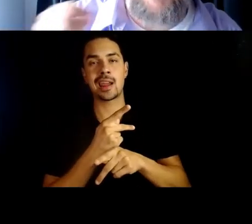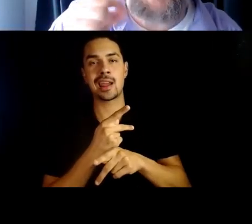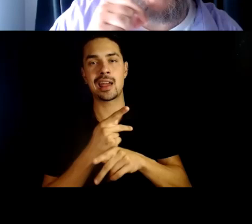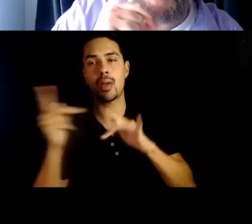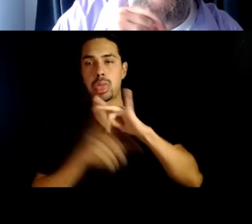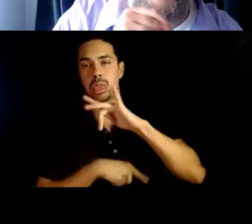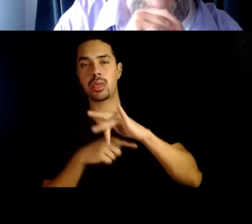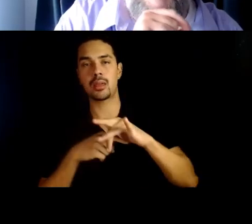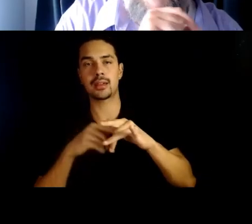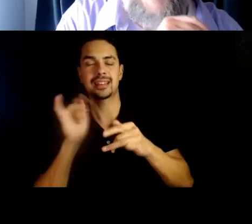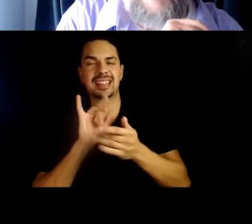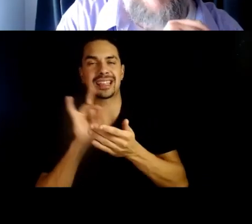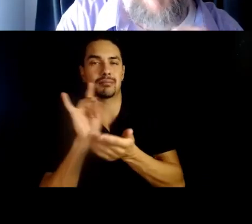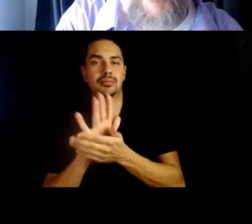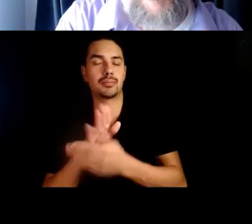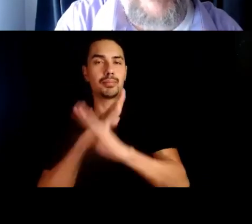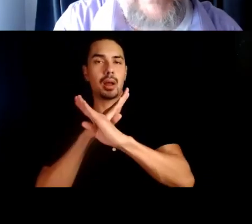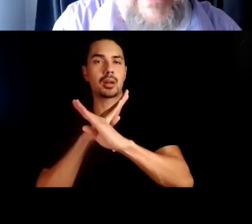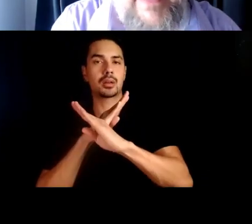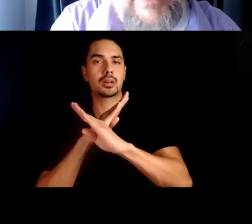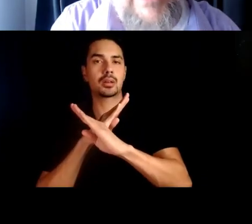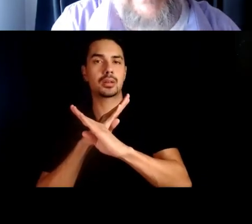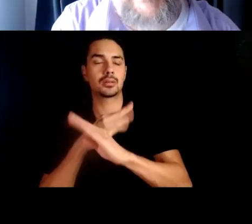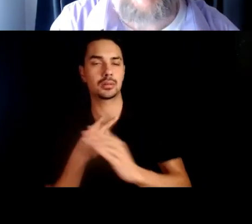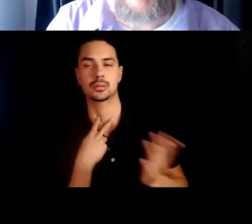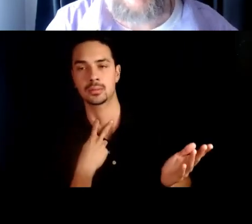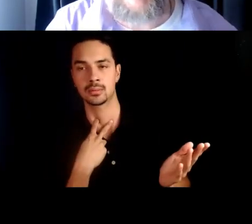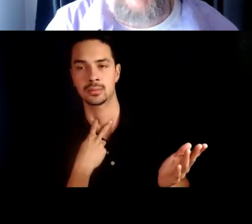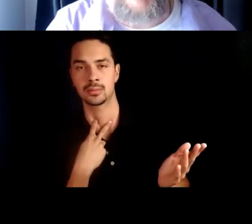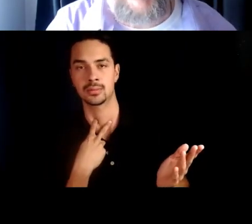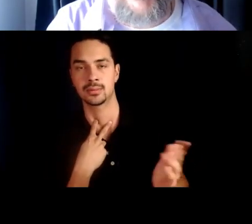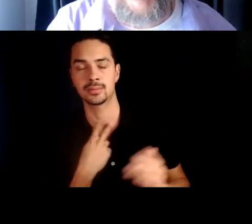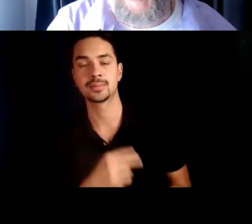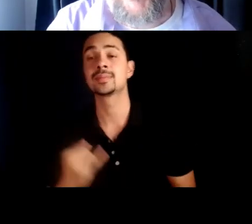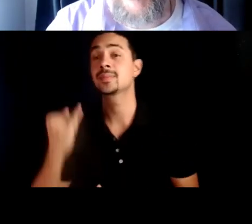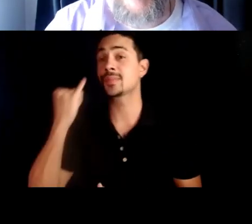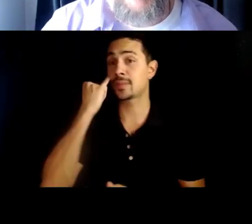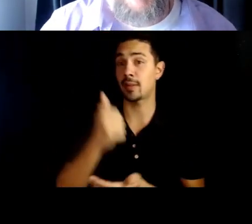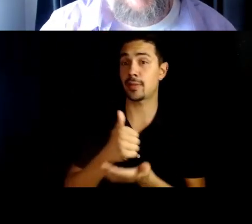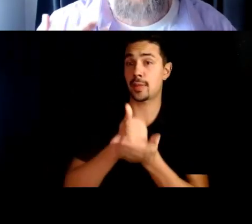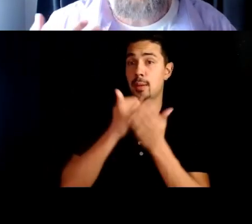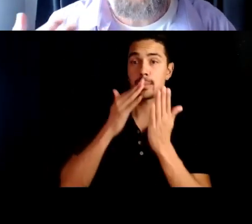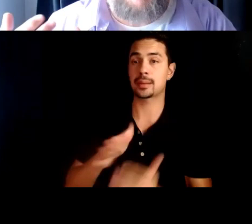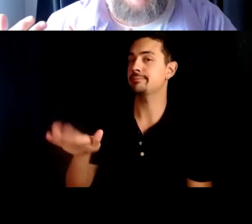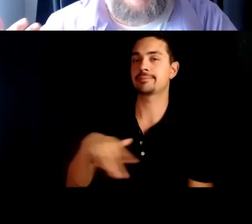versus if they, if the provider does not say that somebody has gender identity disorder,